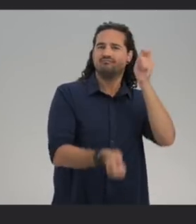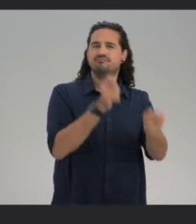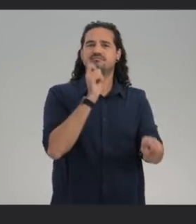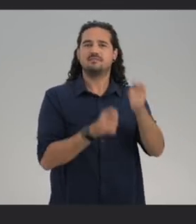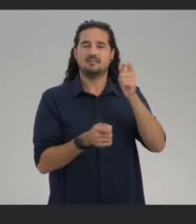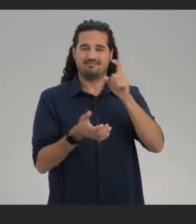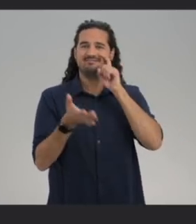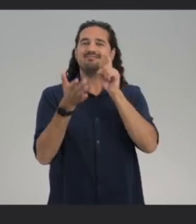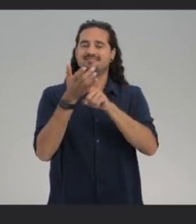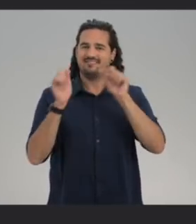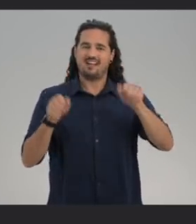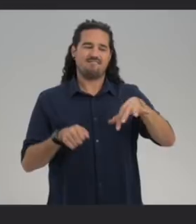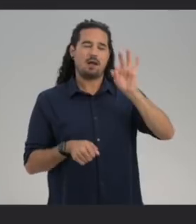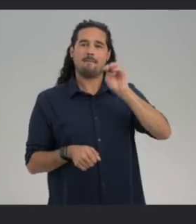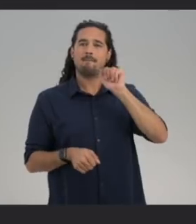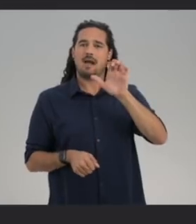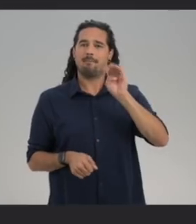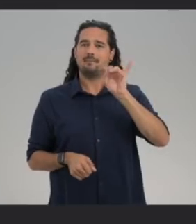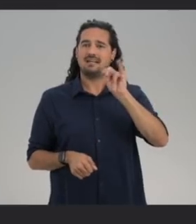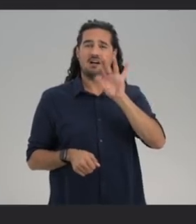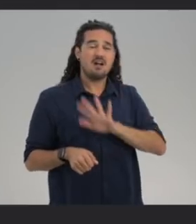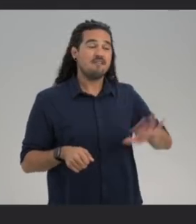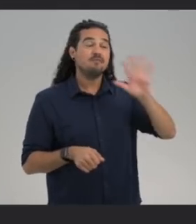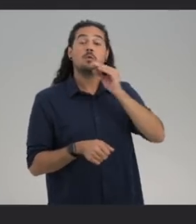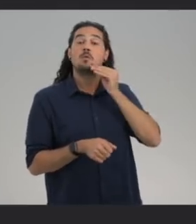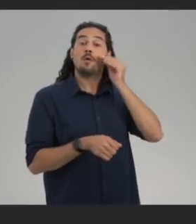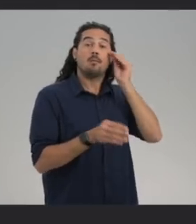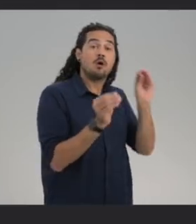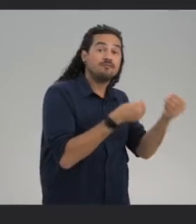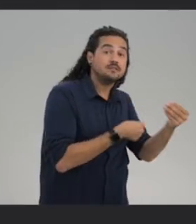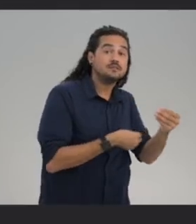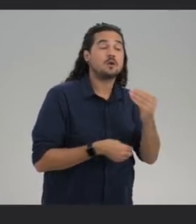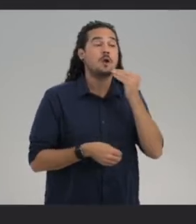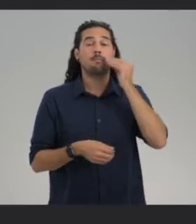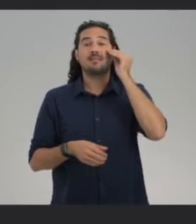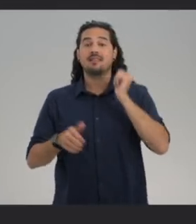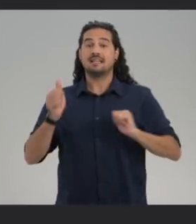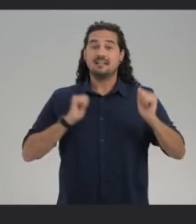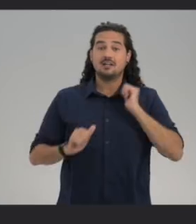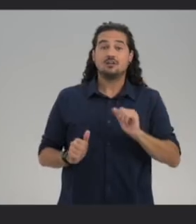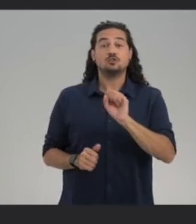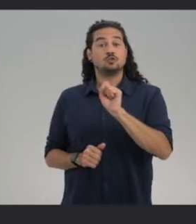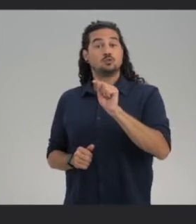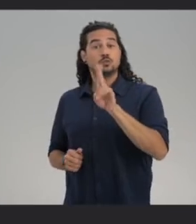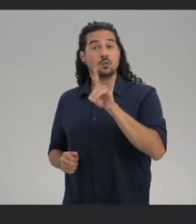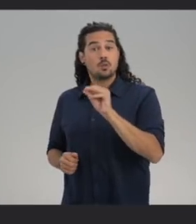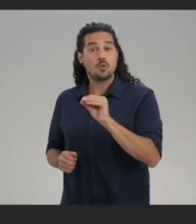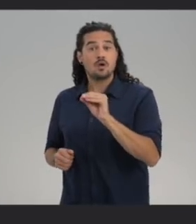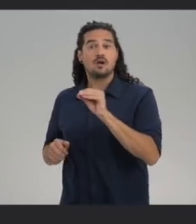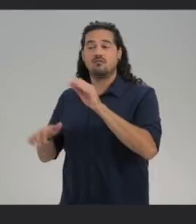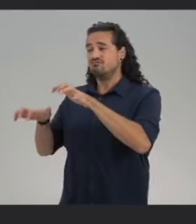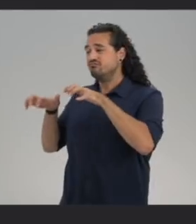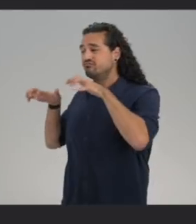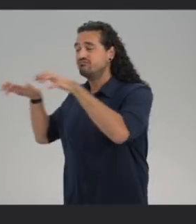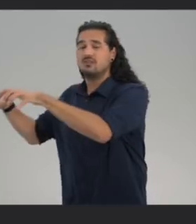It's why you'll find Mac minis everywhere, from home offices to home theaters, studios to render farms.